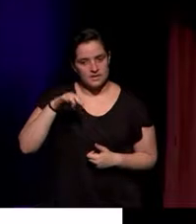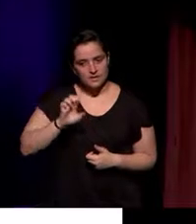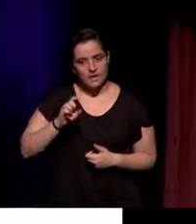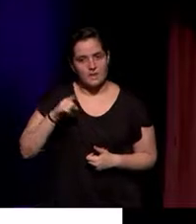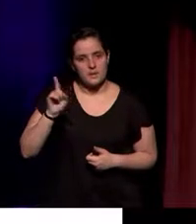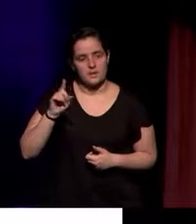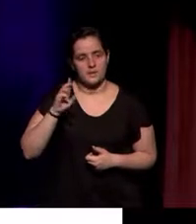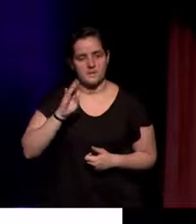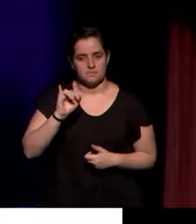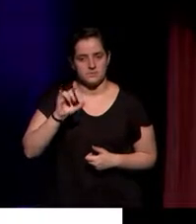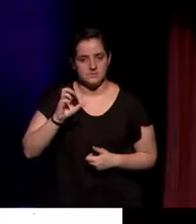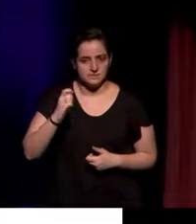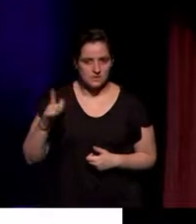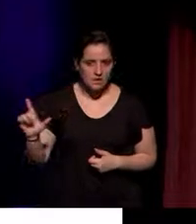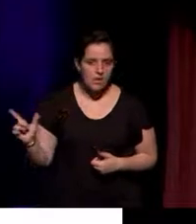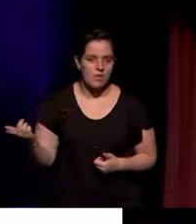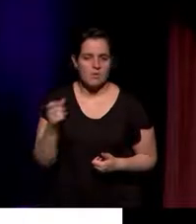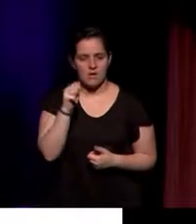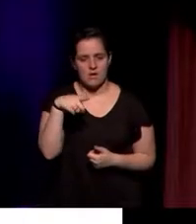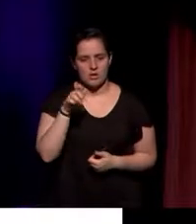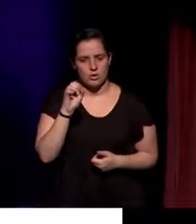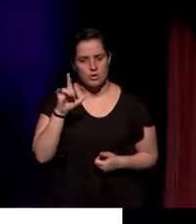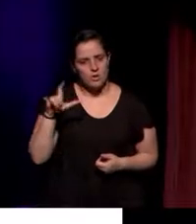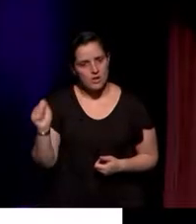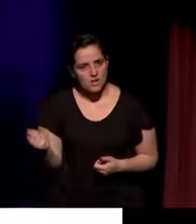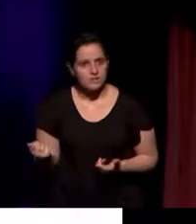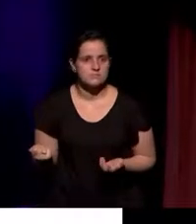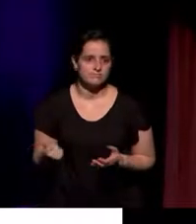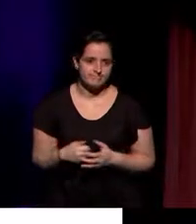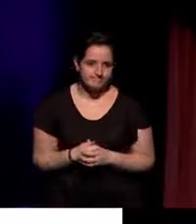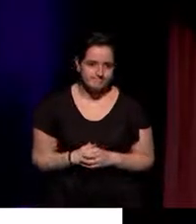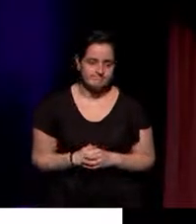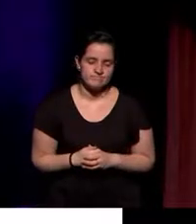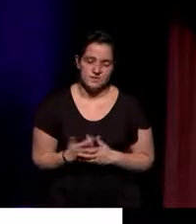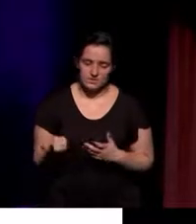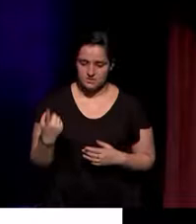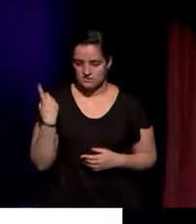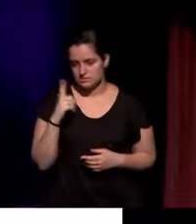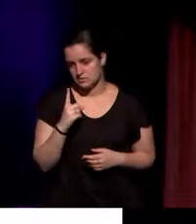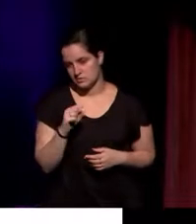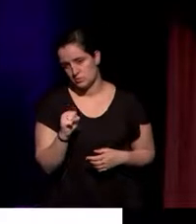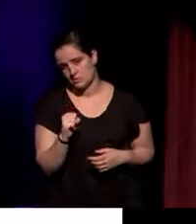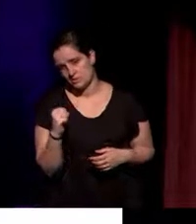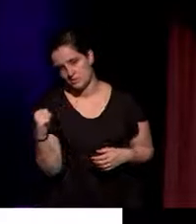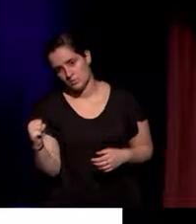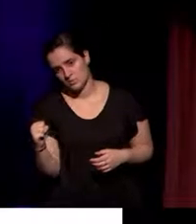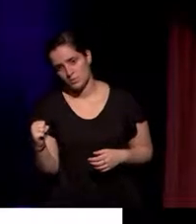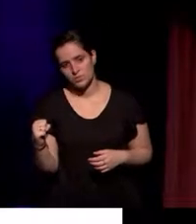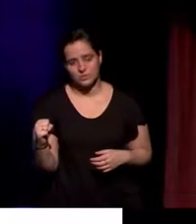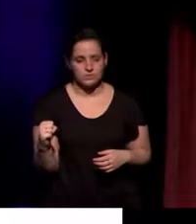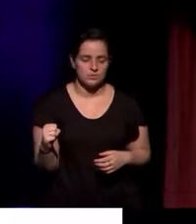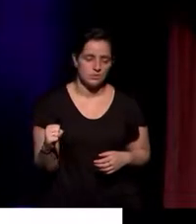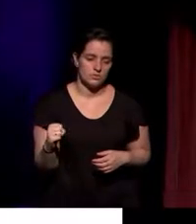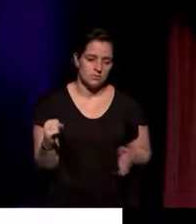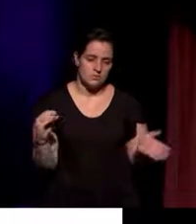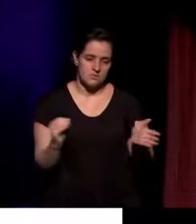we are behind of a number of countries, place 180 in 188 in the Index of Human development,